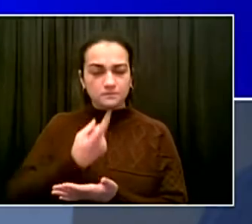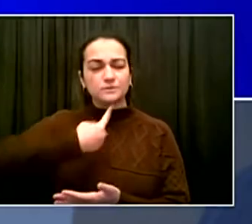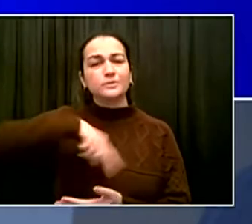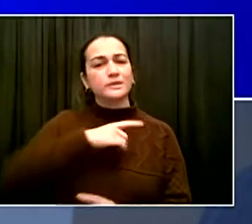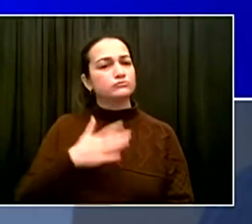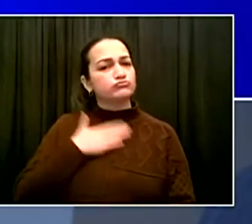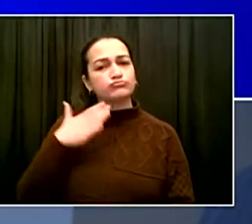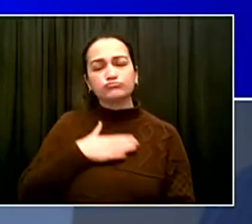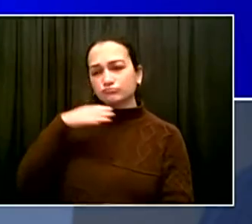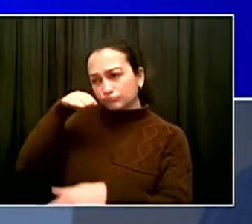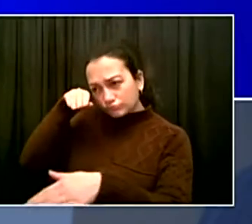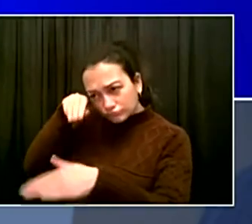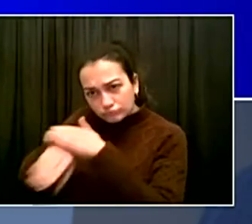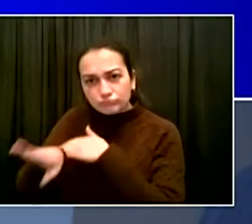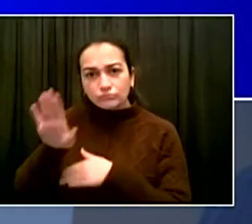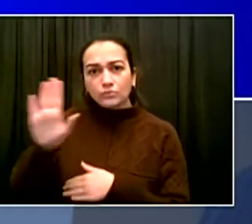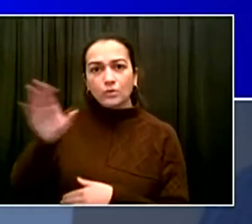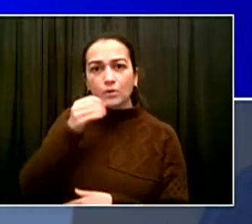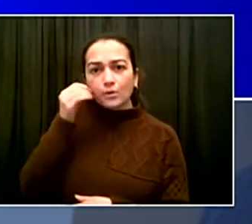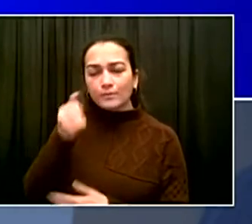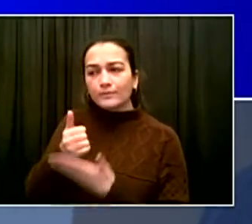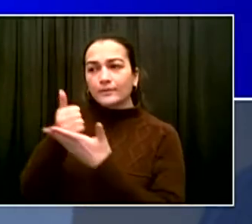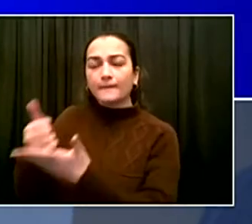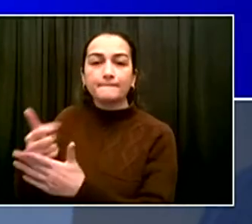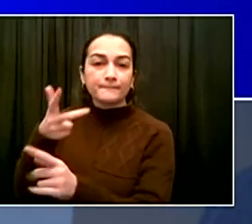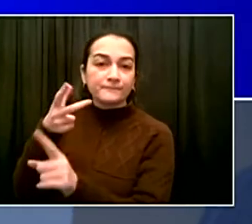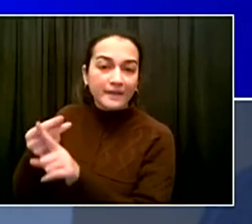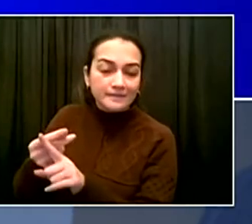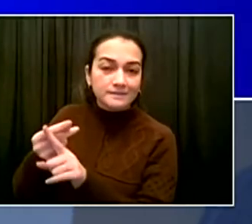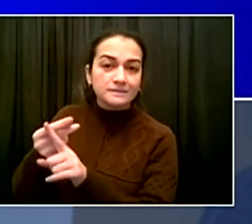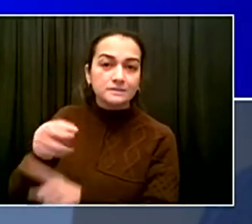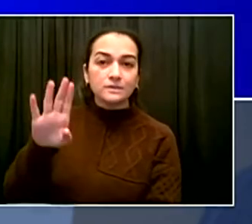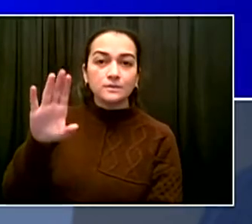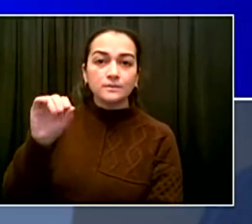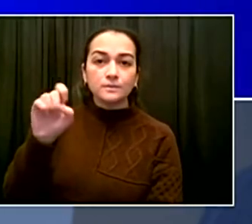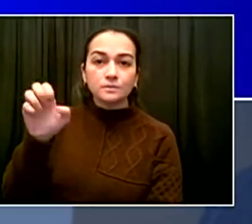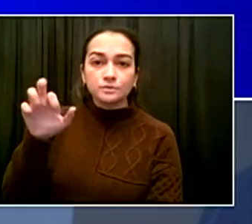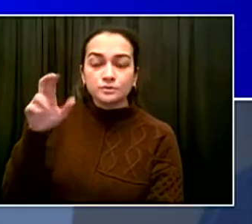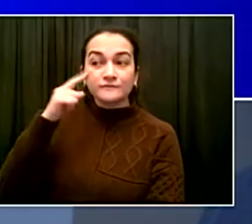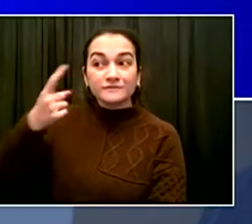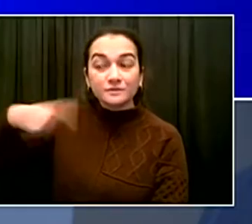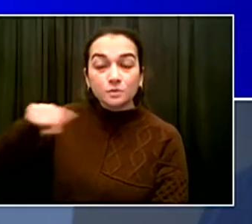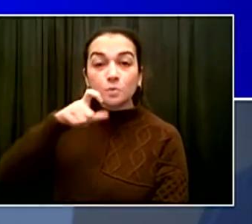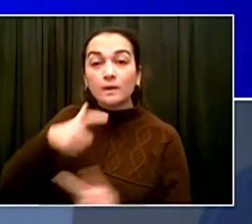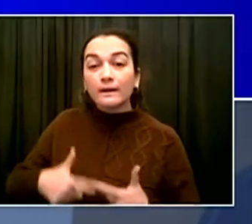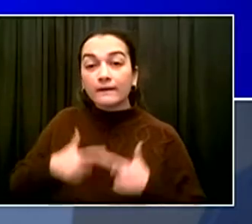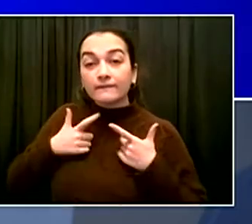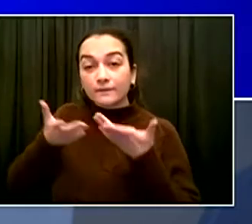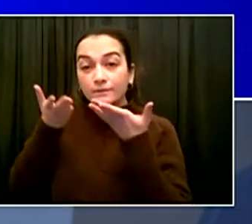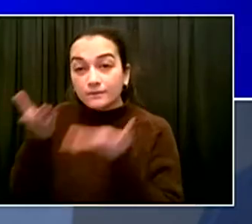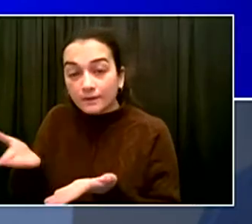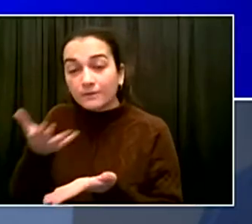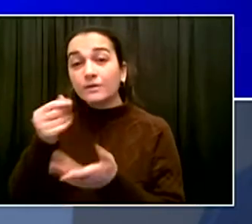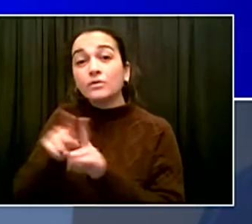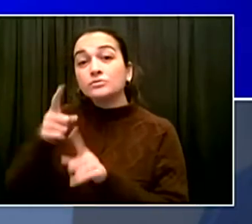RESIDENCES AND EMPLOYEES ALL OVER THE FIVE BOROUGHS. WE WILL FOCUS ON KIDS AS WELL,